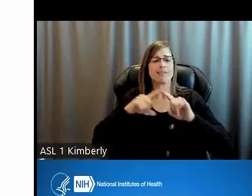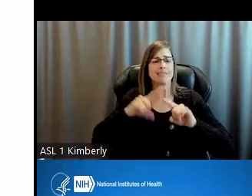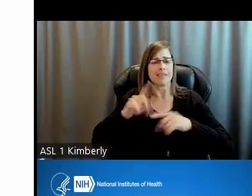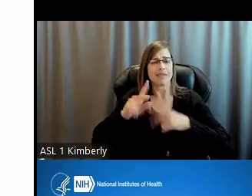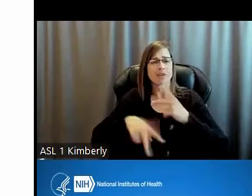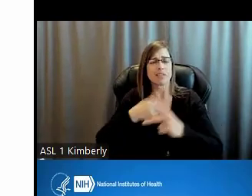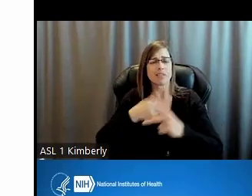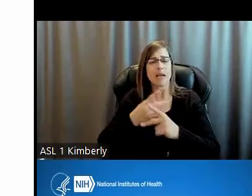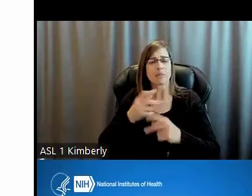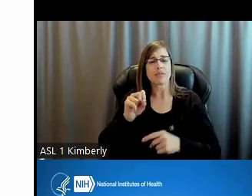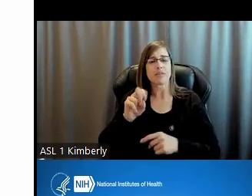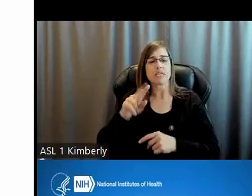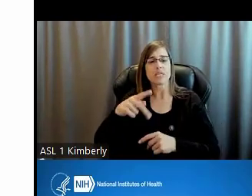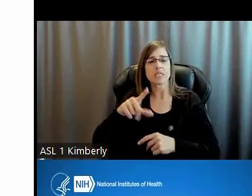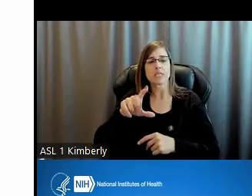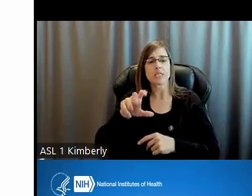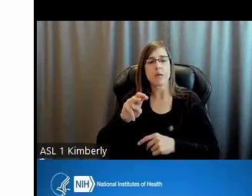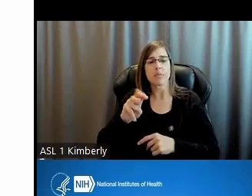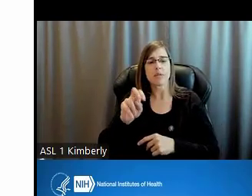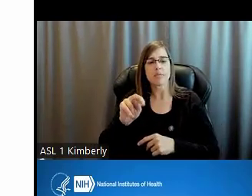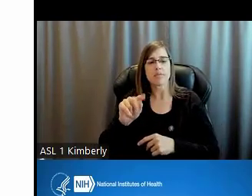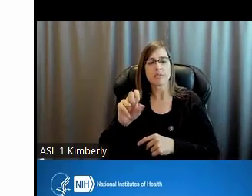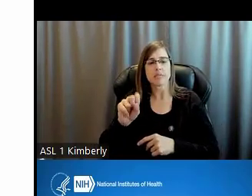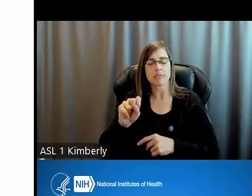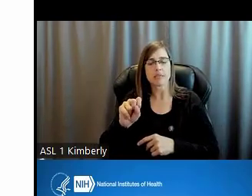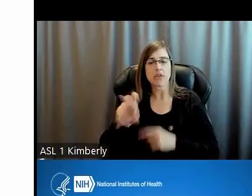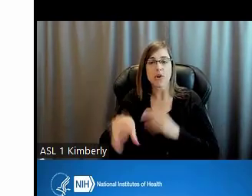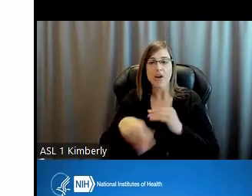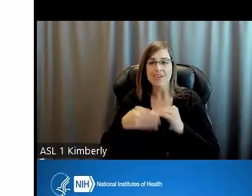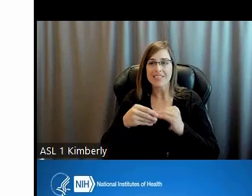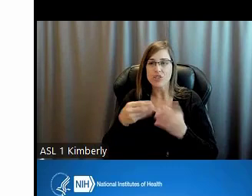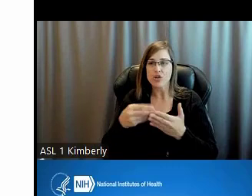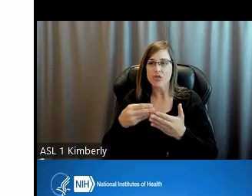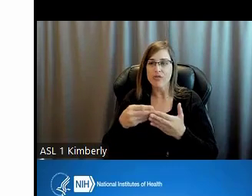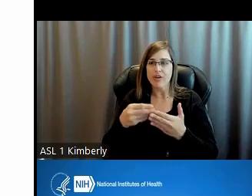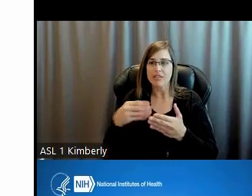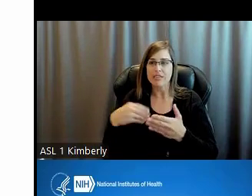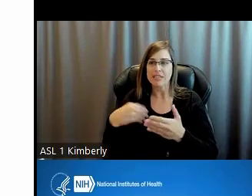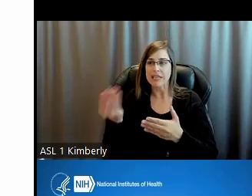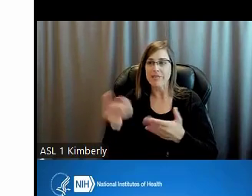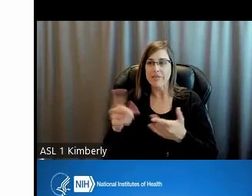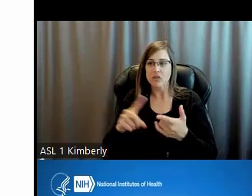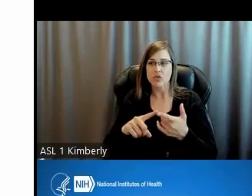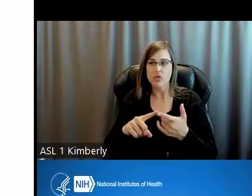So these are additional funds given to an existing NIH award